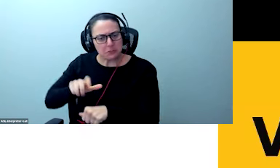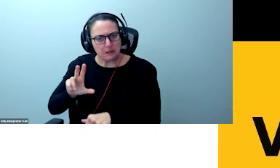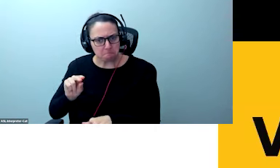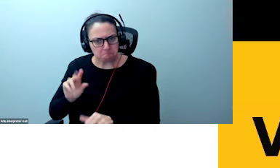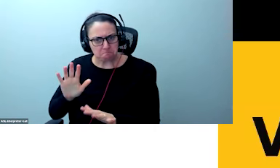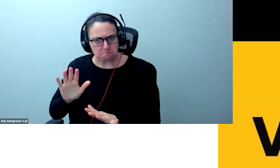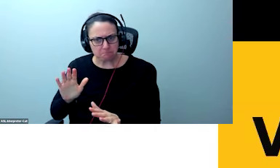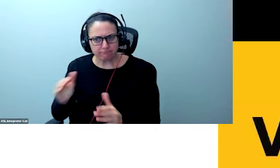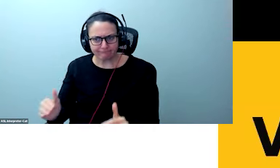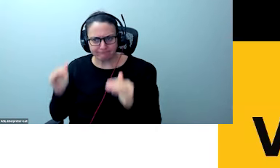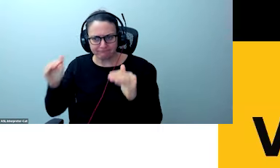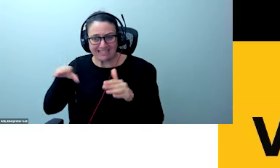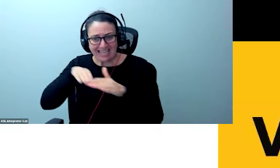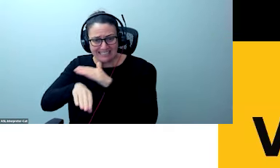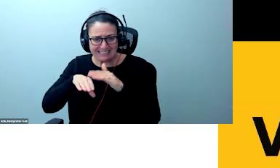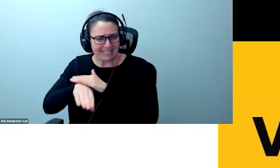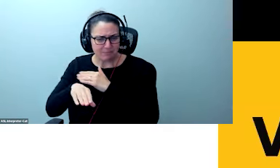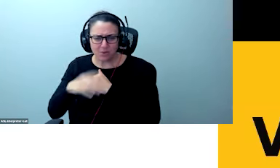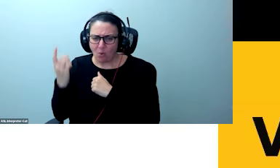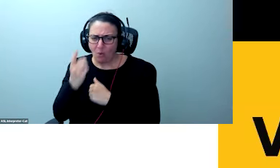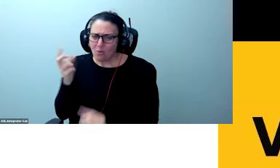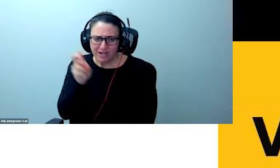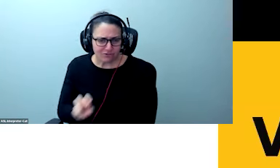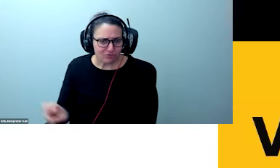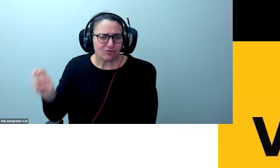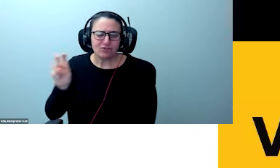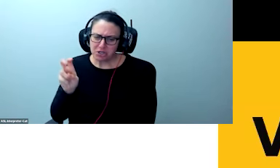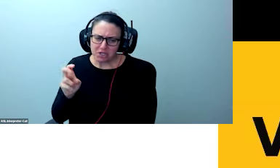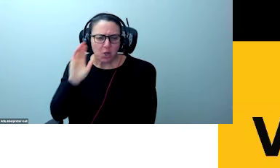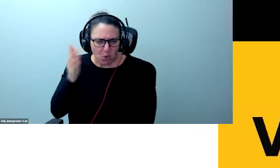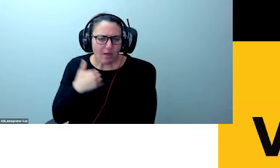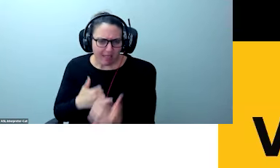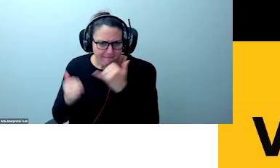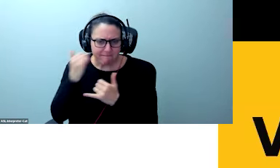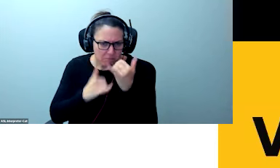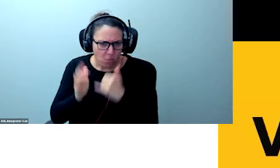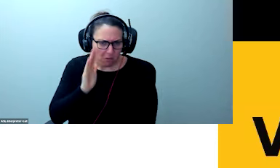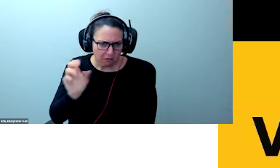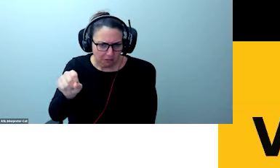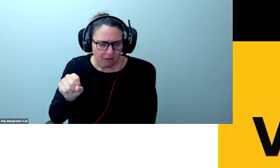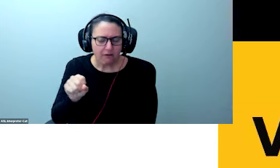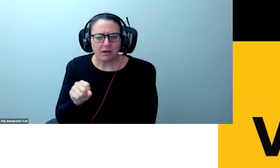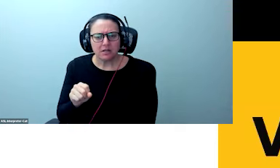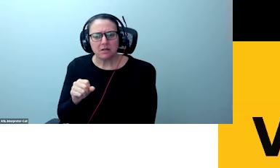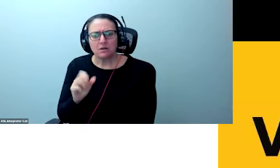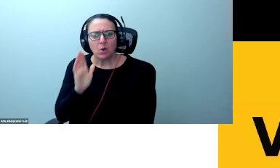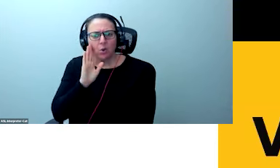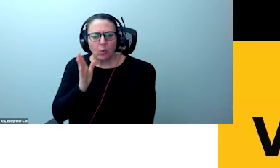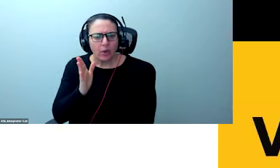Accessibility is always a journey. There are always missteps that can happen. There's always going to be,